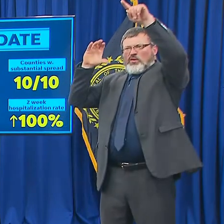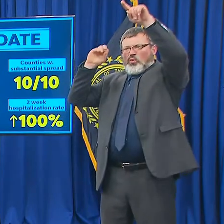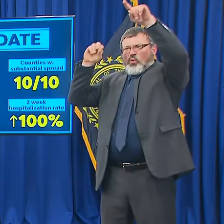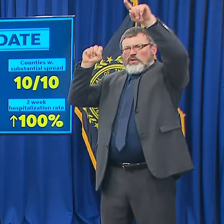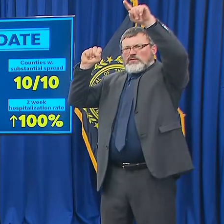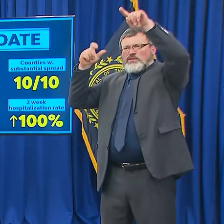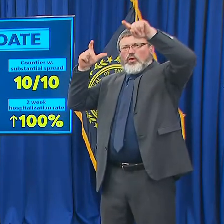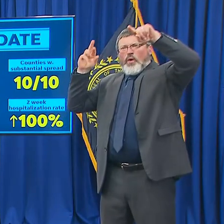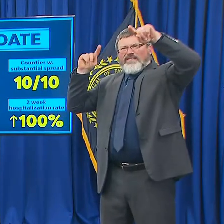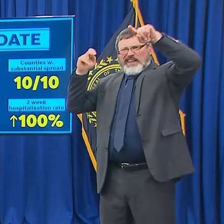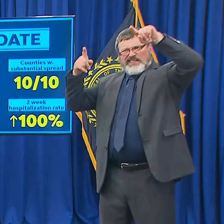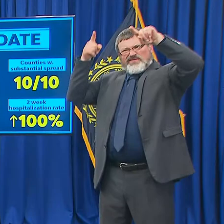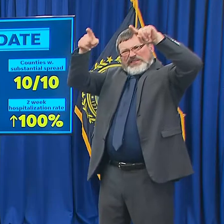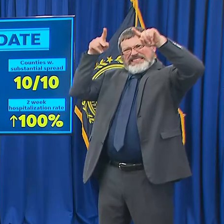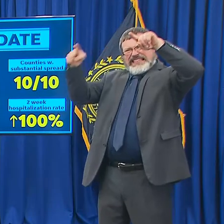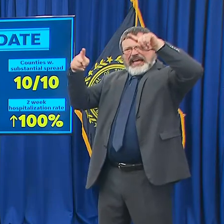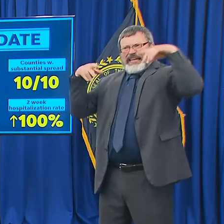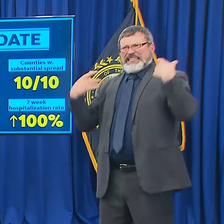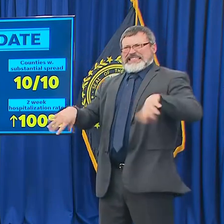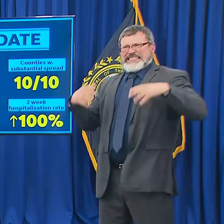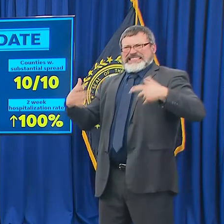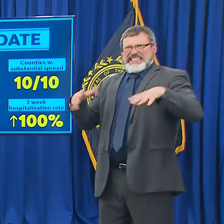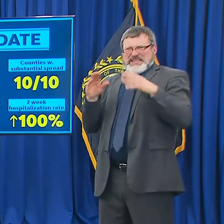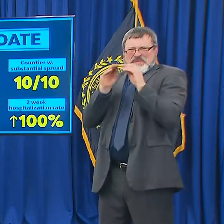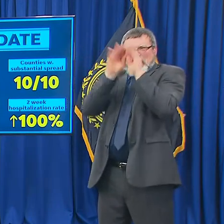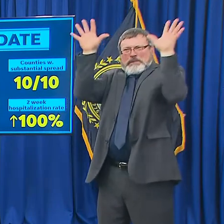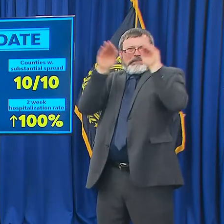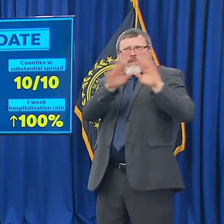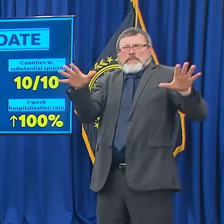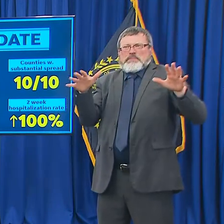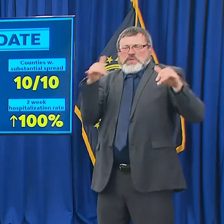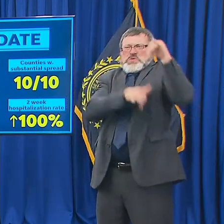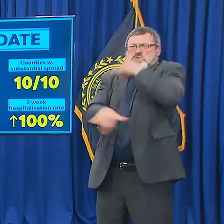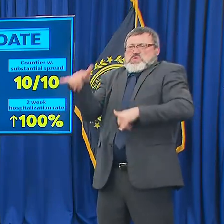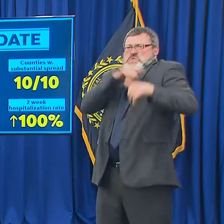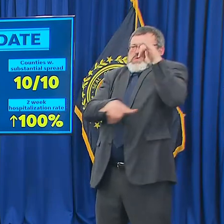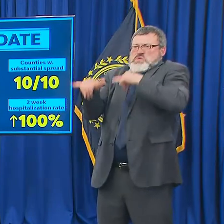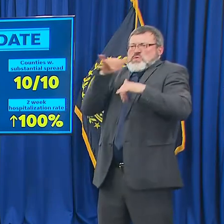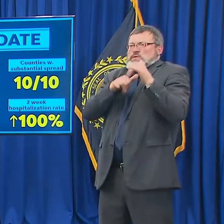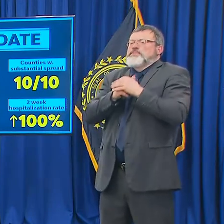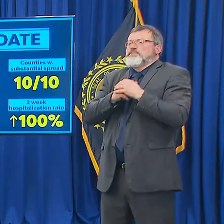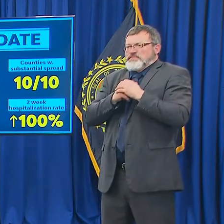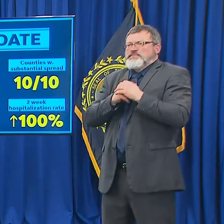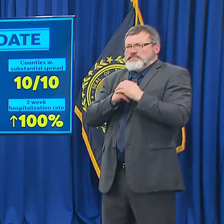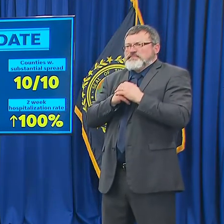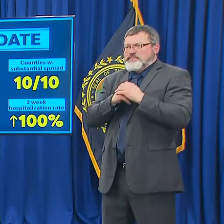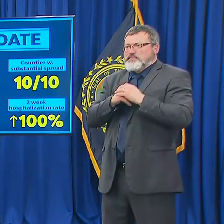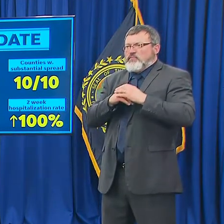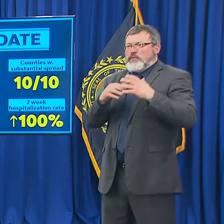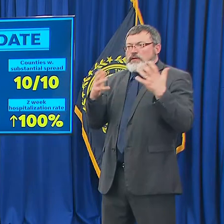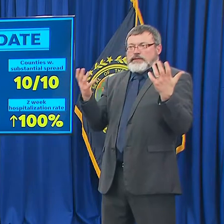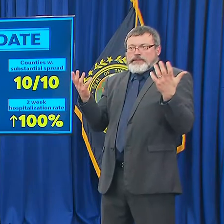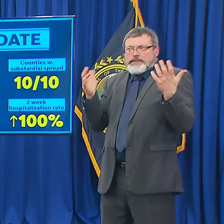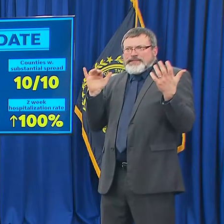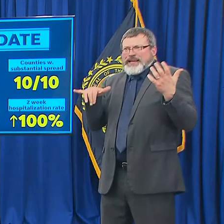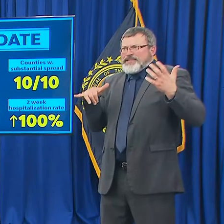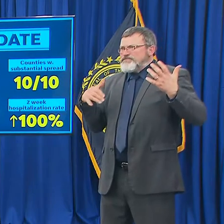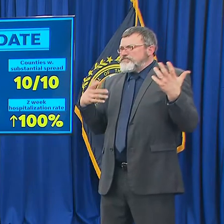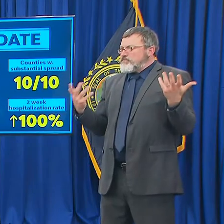as fast as other states but they are rising and that right now, there's no sign that they're going down. My sense is and this is a guess this is a governor's guess it's